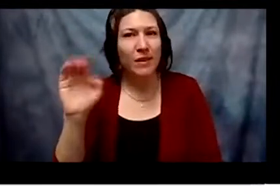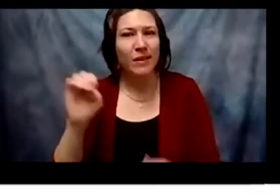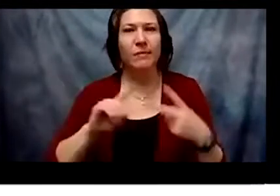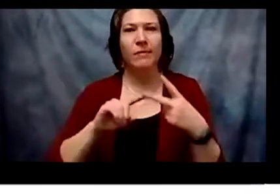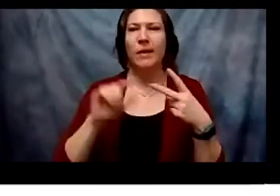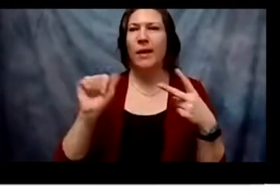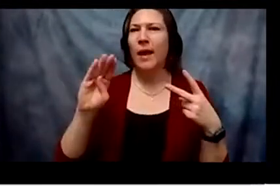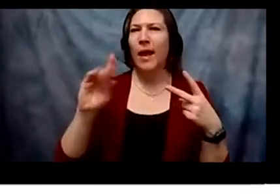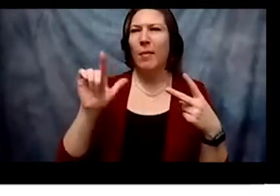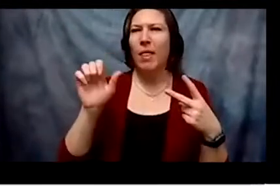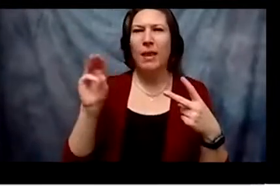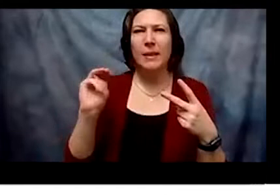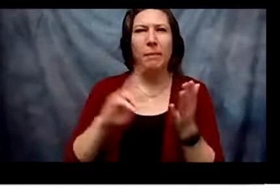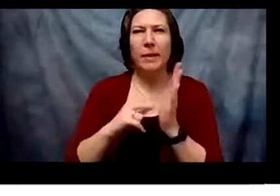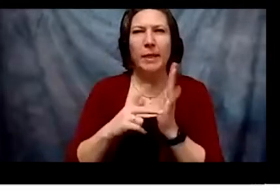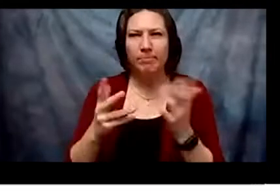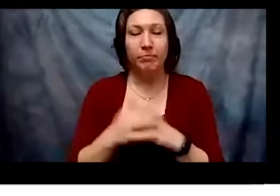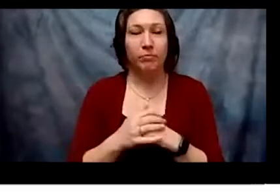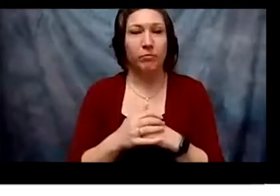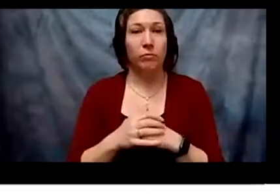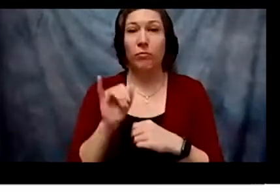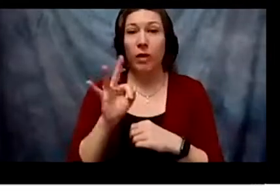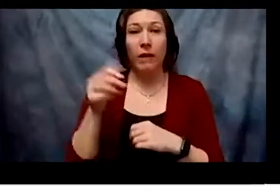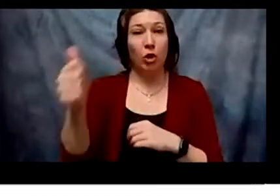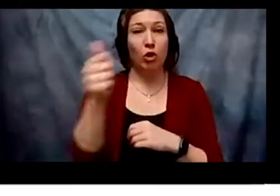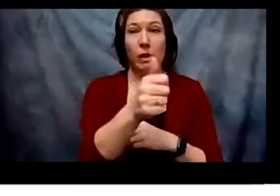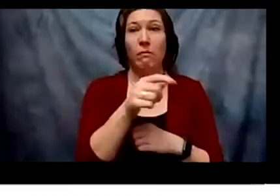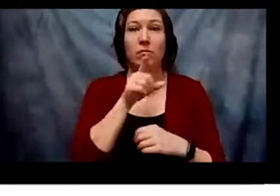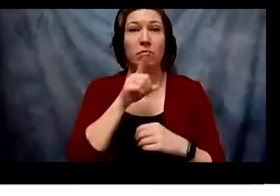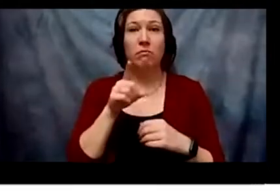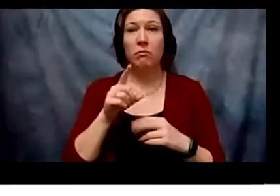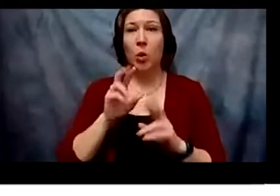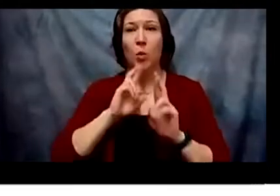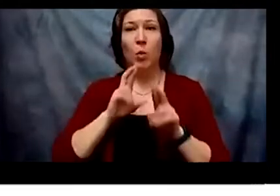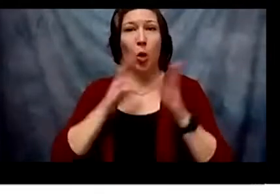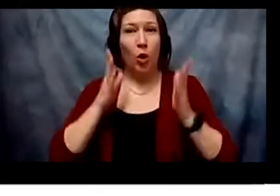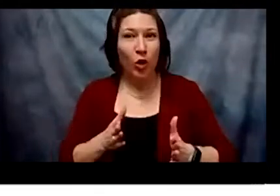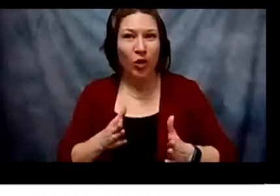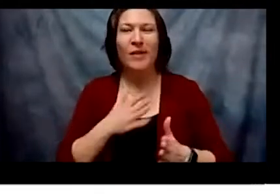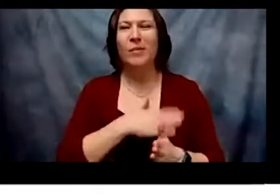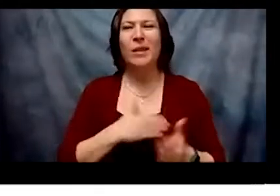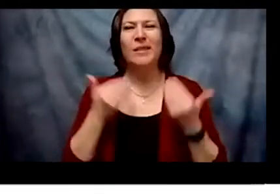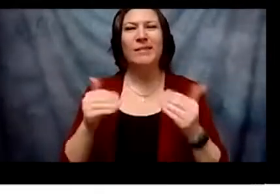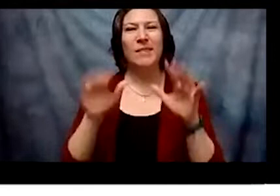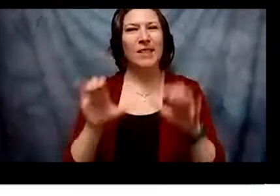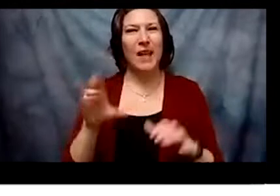of your group, please put a chat in with a one to two sentence summary of what your group said. We'll give every